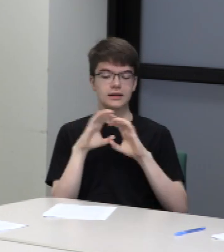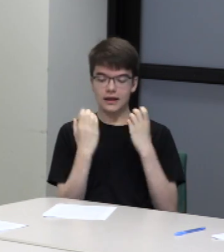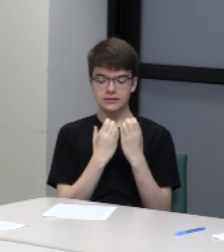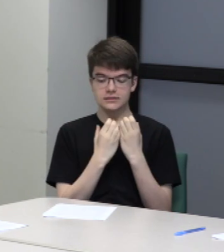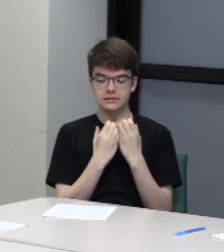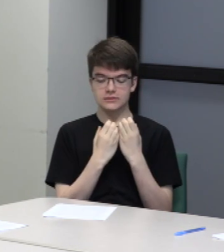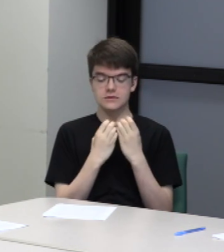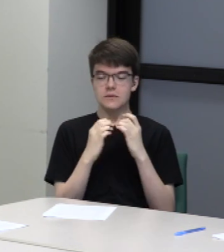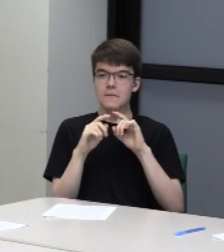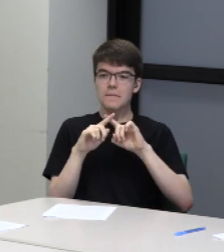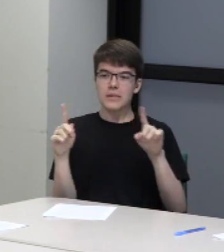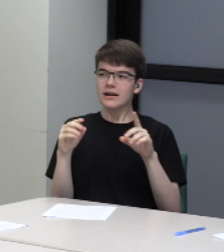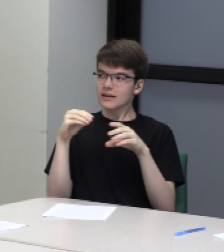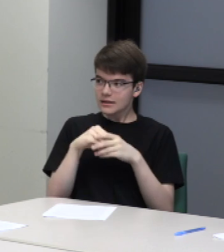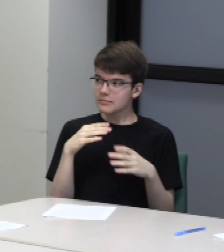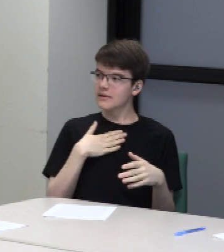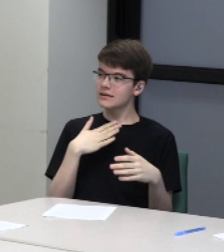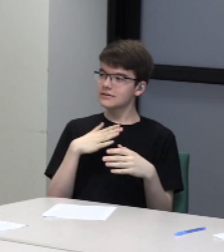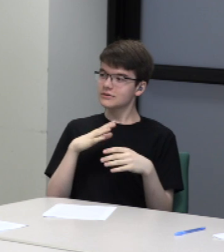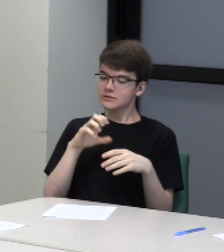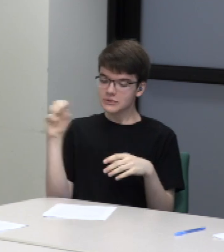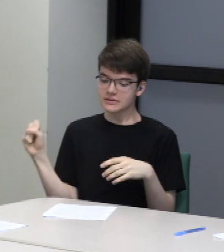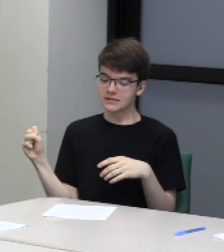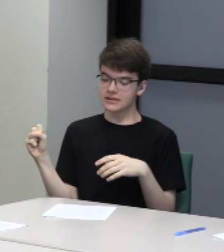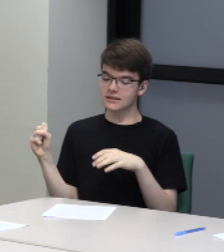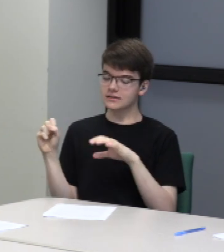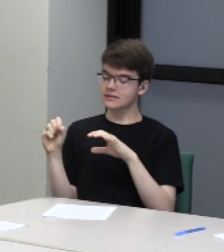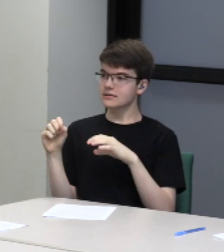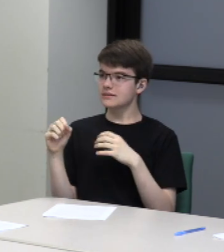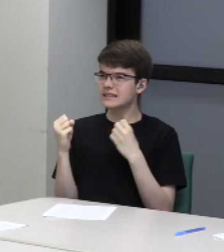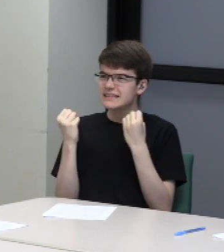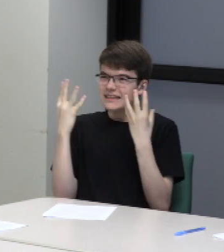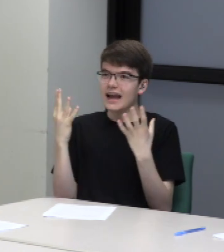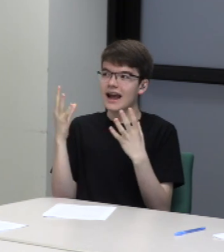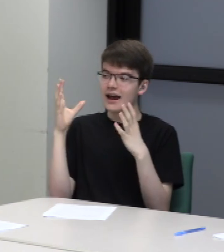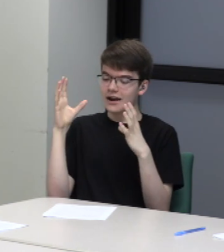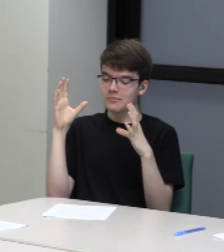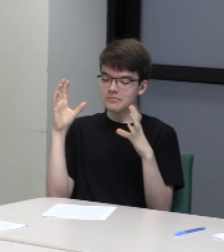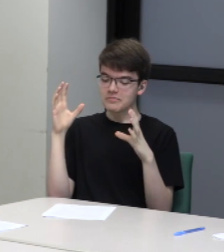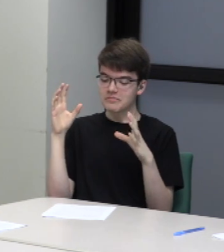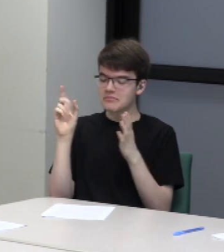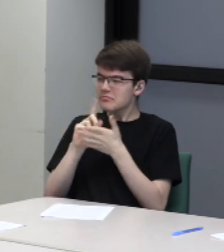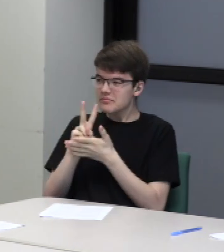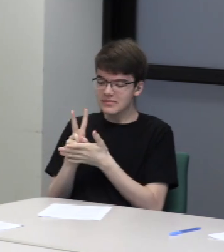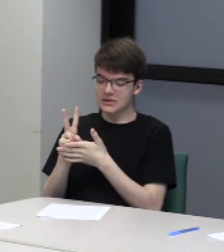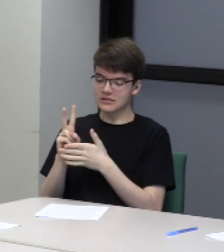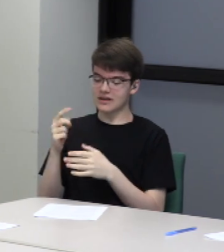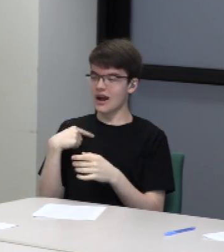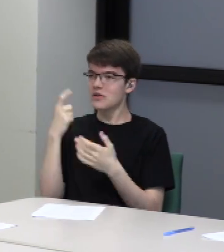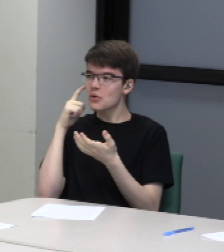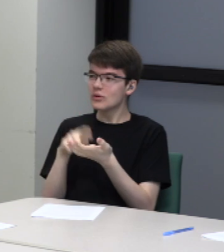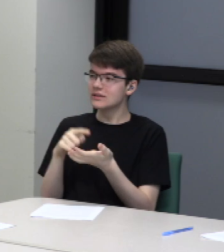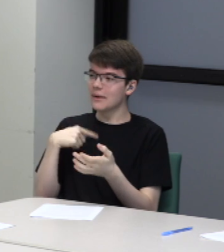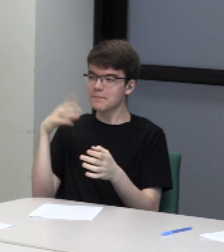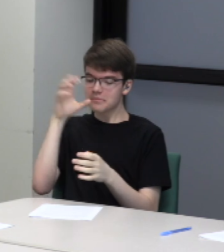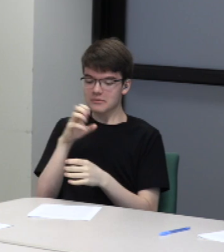Luke: I know I'm doing well in most of my classes, but in social studies, there's a lot of videos